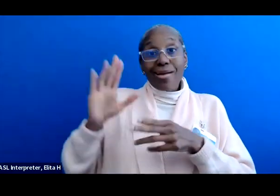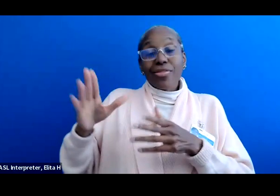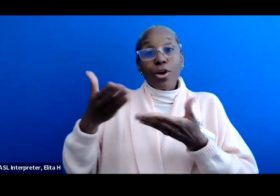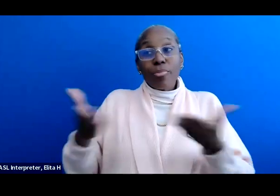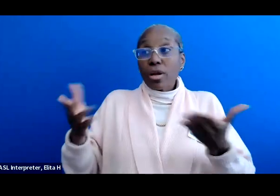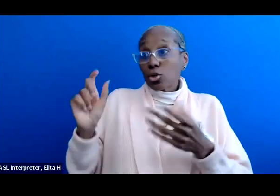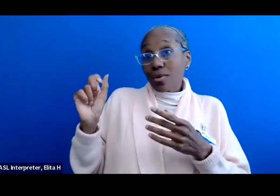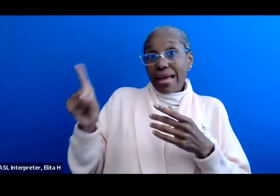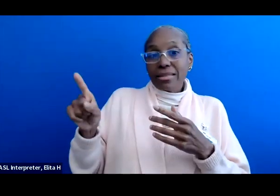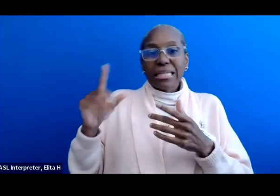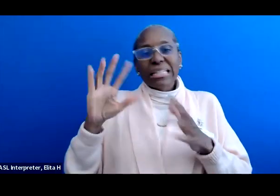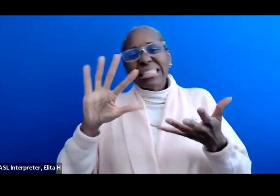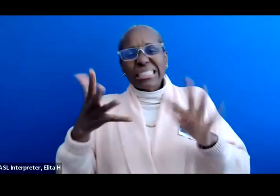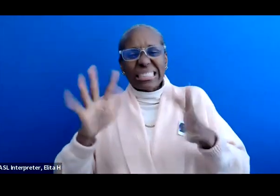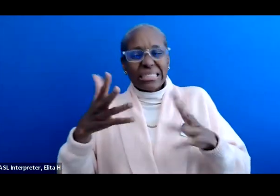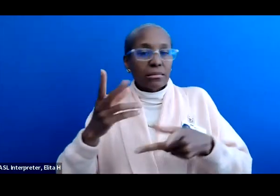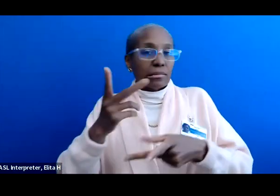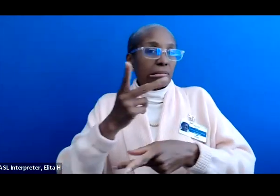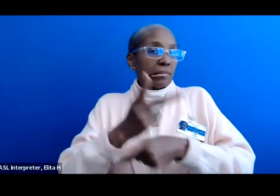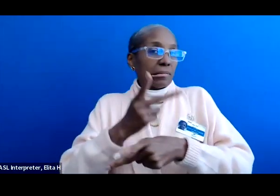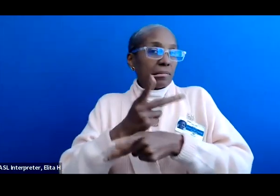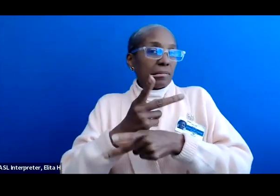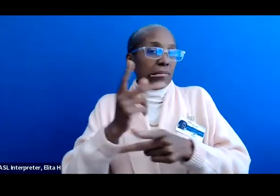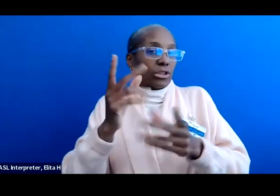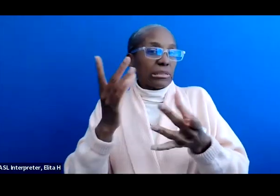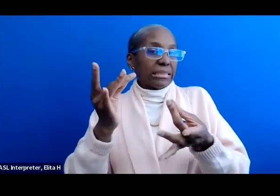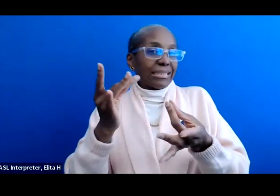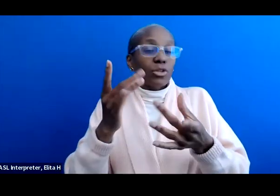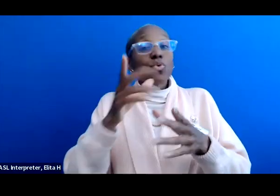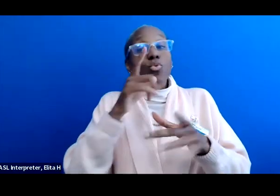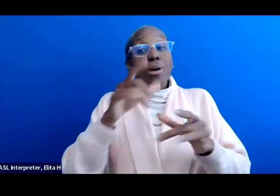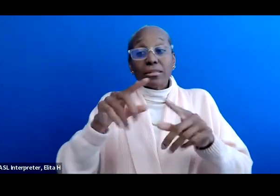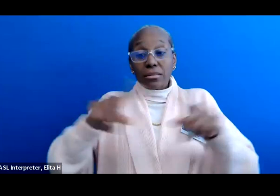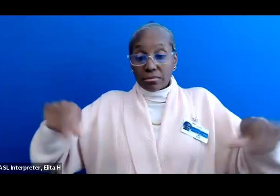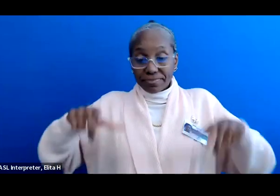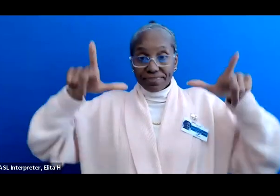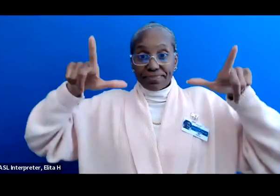Now, that's a little bit trickier to find somebody who has a scale big enough to weigh you.